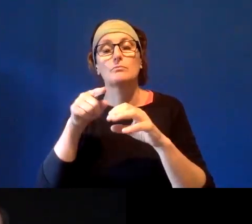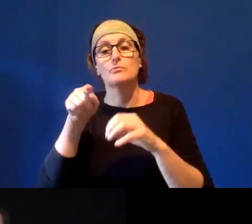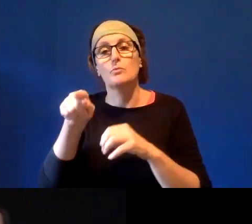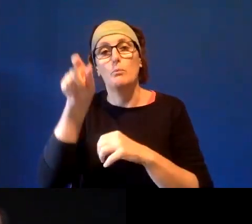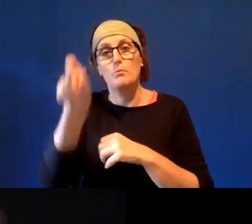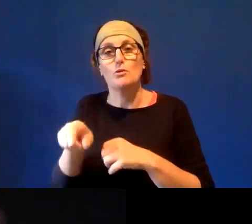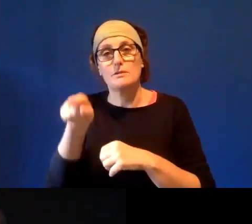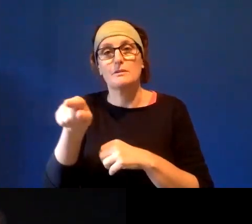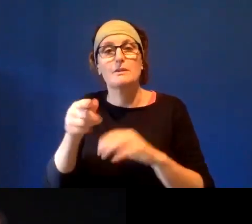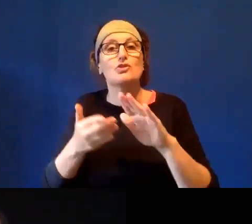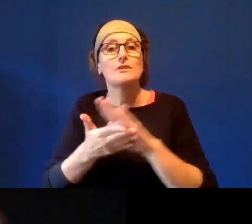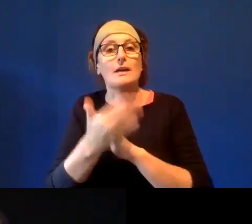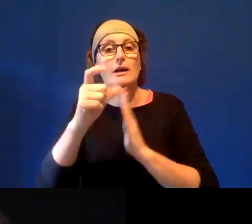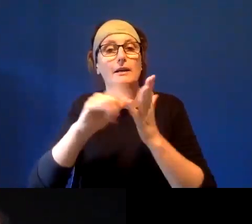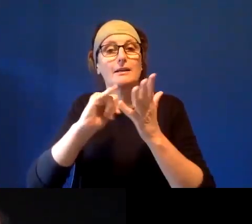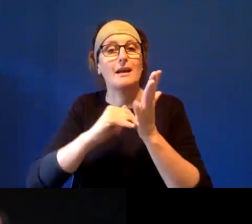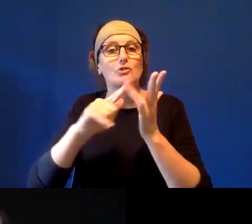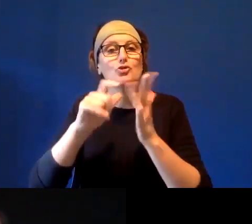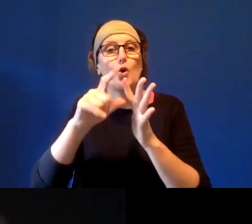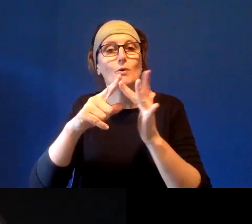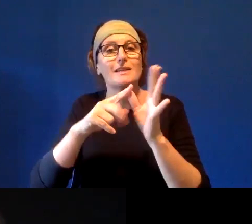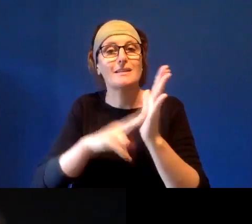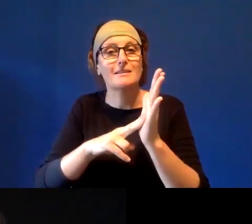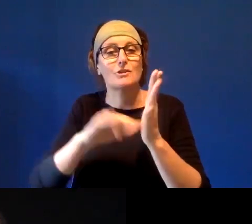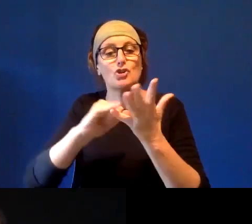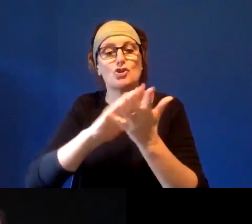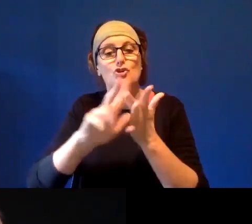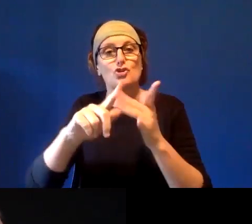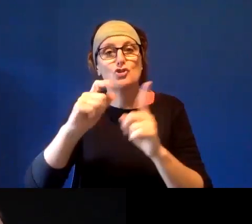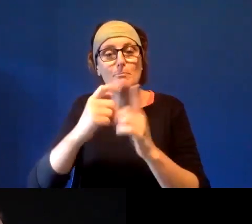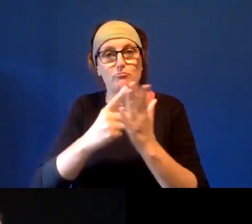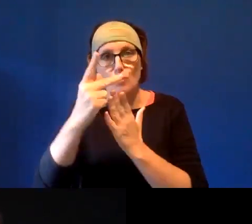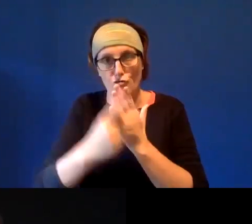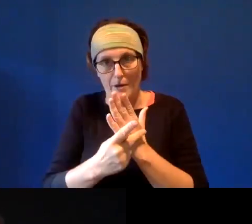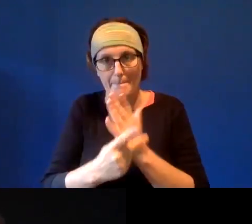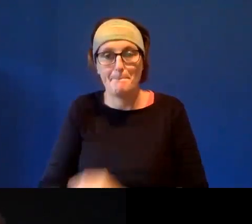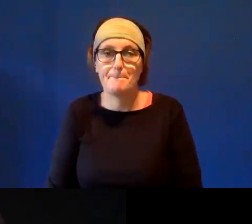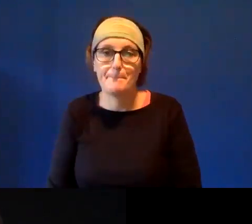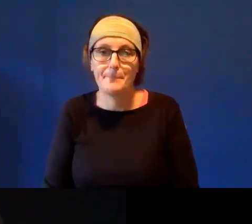program our team runs.